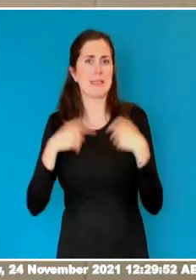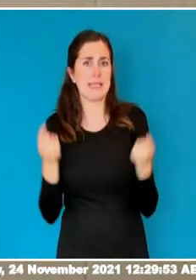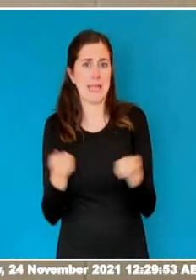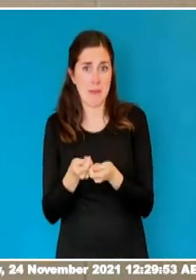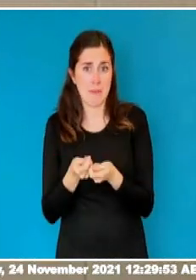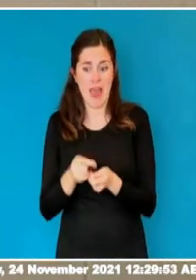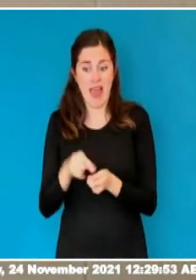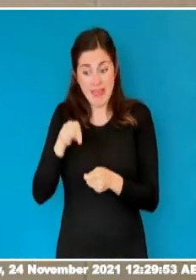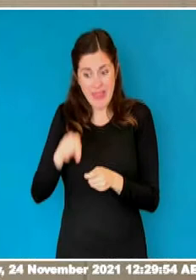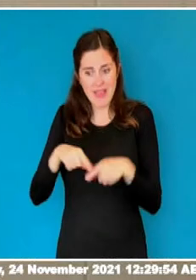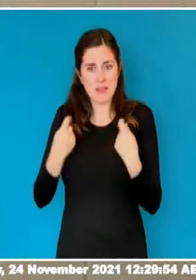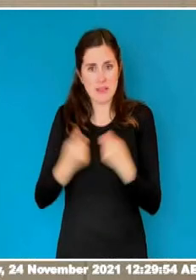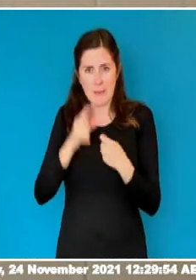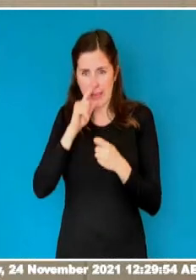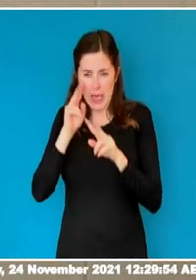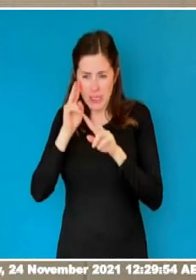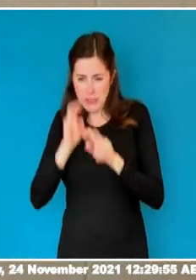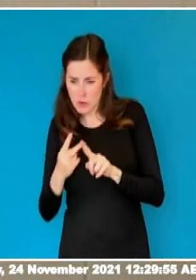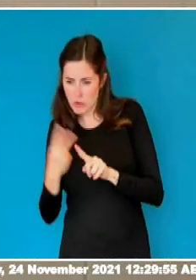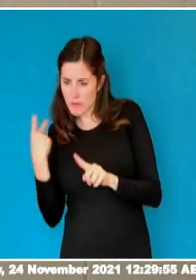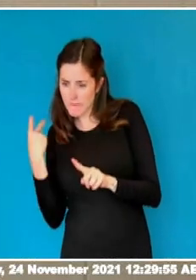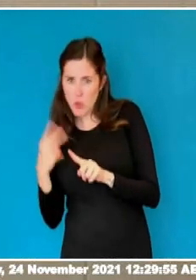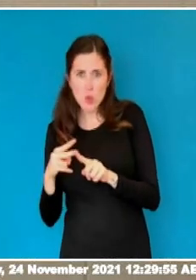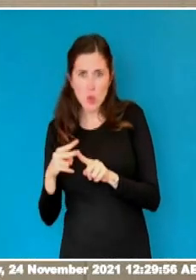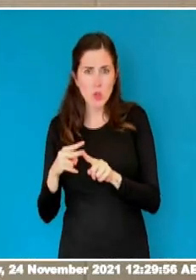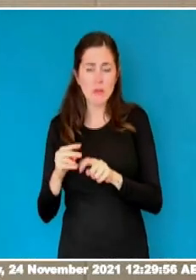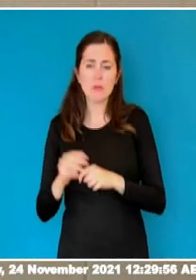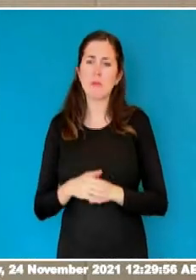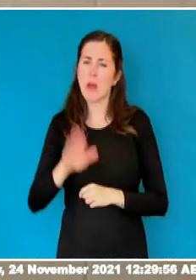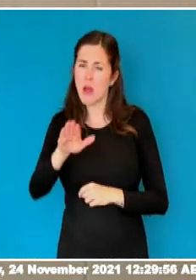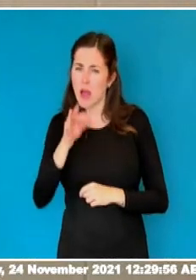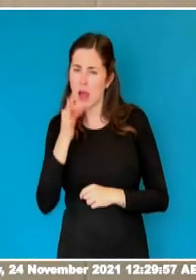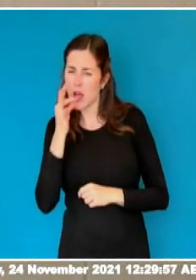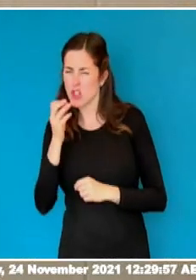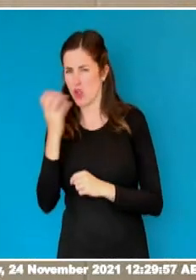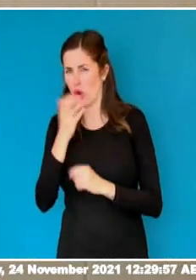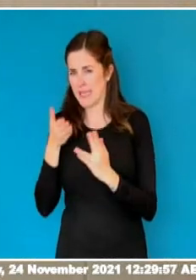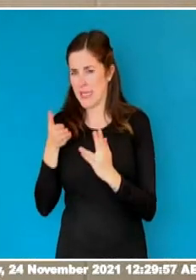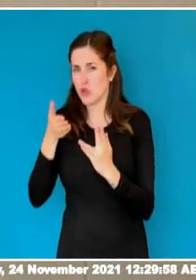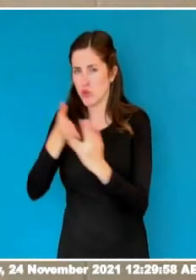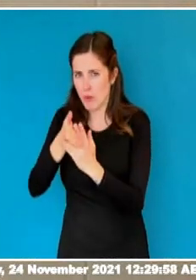So MS DOWSETT: So your policy, if I can just interrupt you, the policy at paragraph